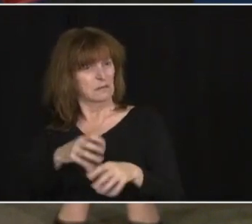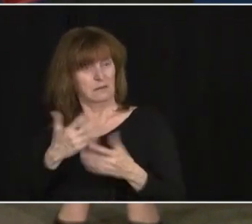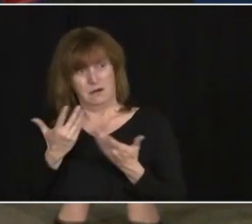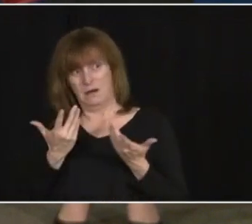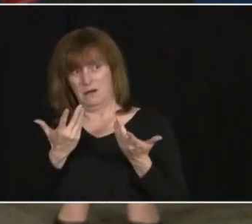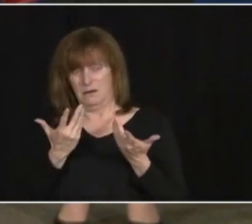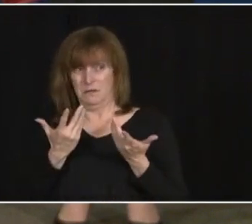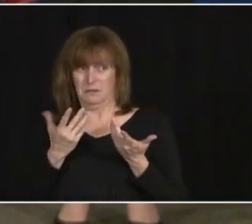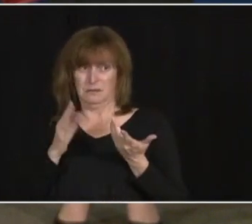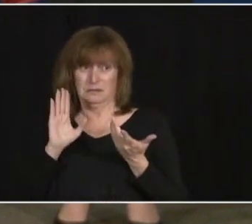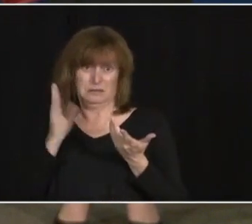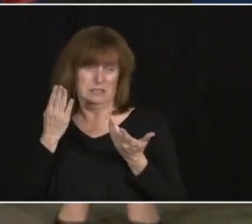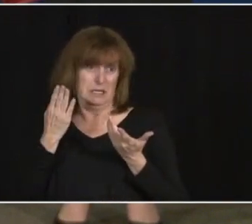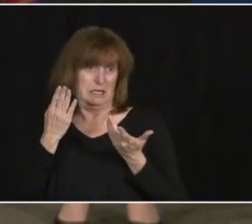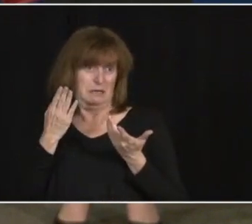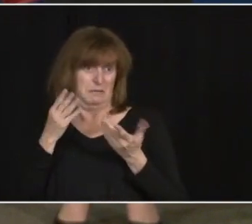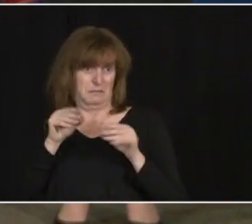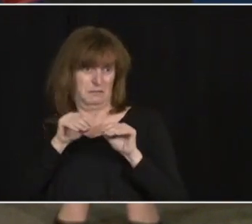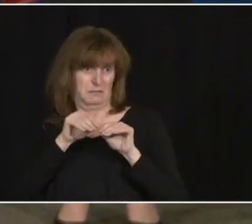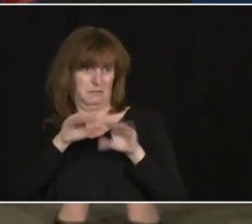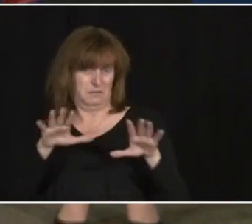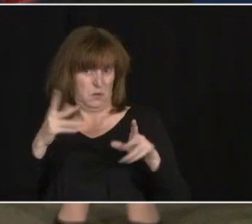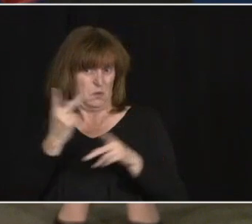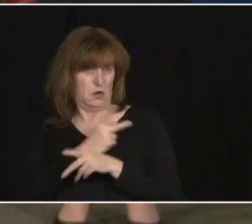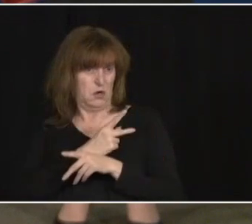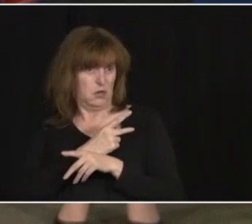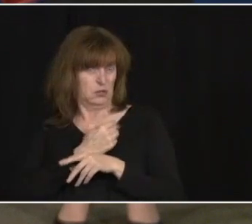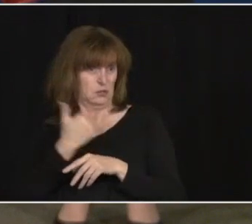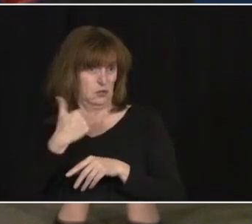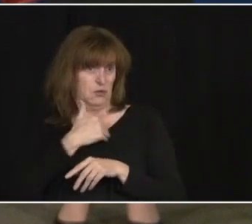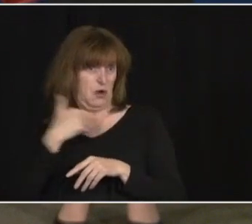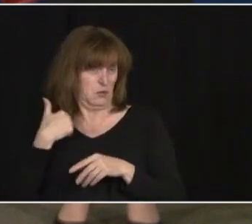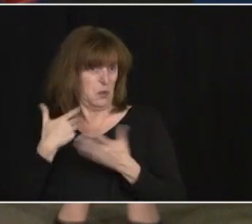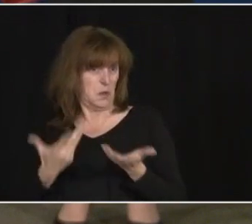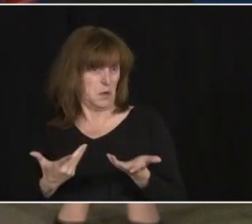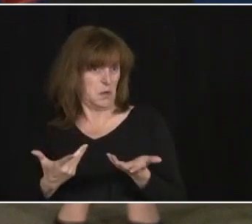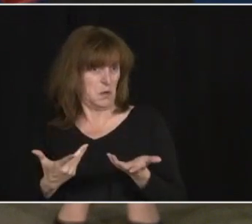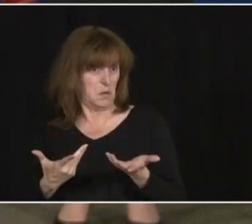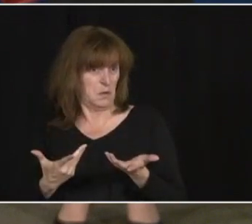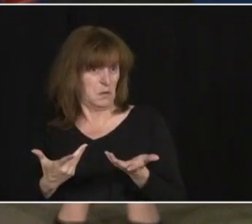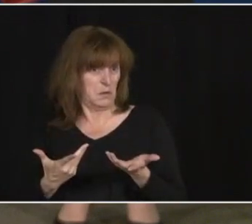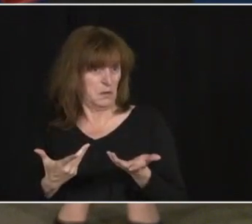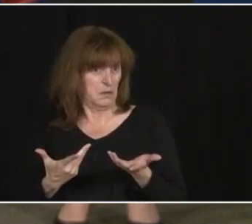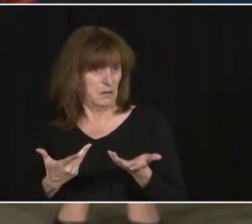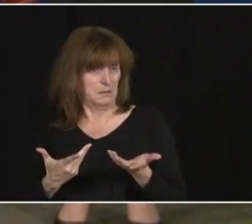Toronto and the economic province. Does Toronto require prioritization when the economy reopens.